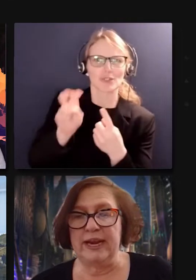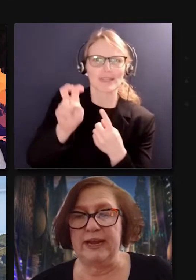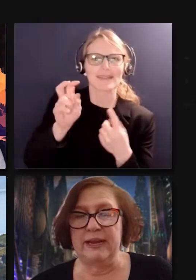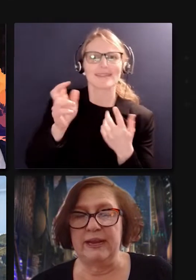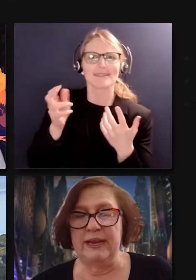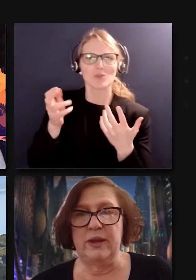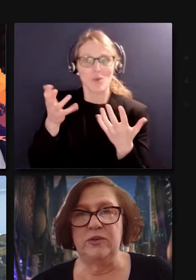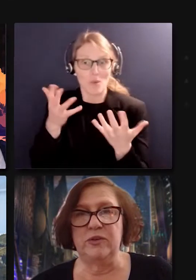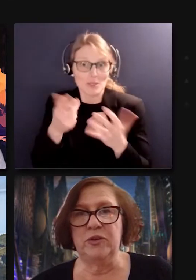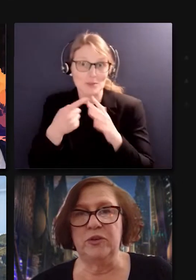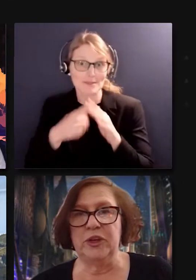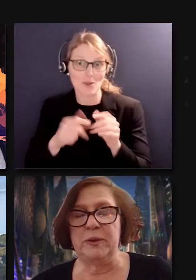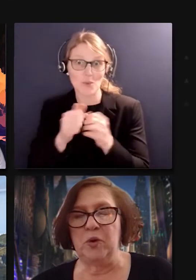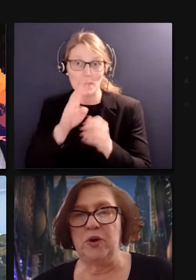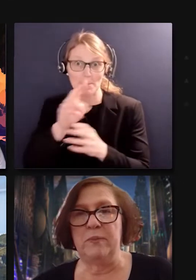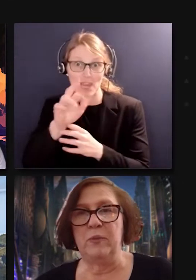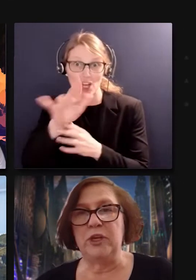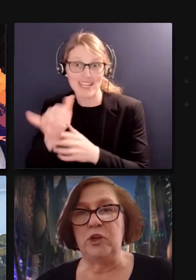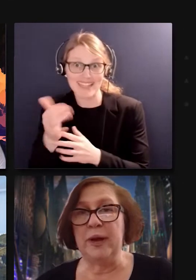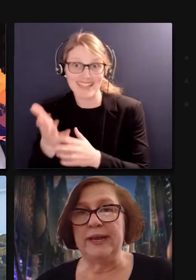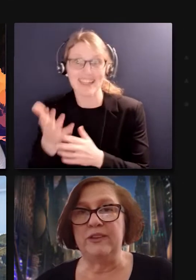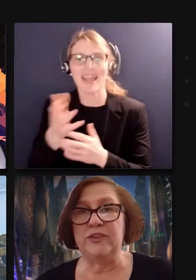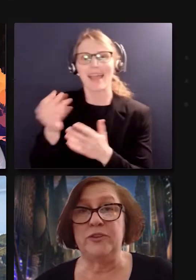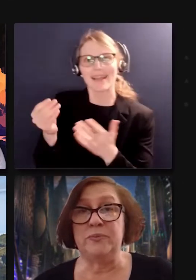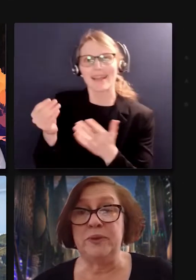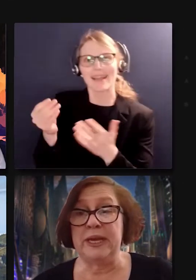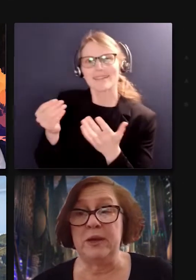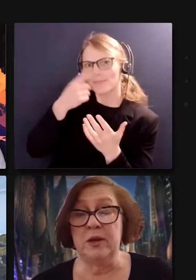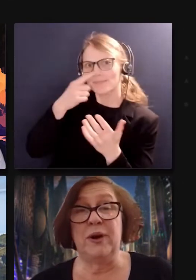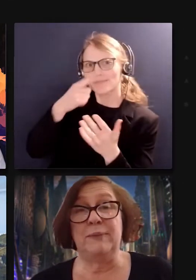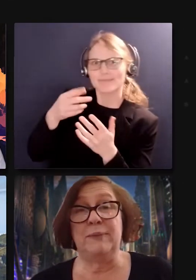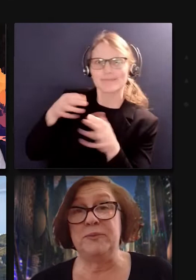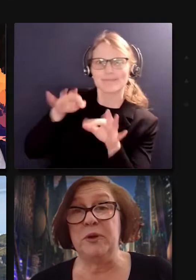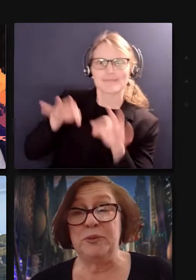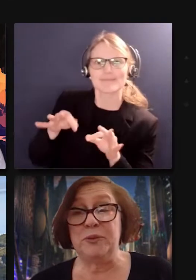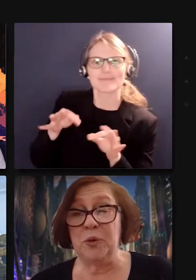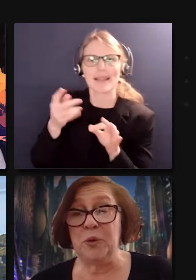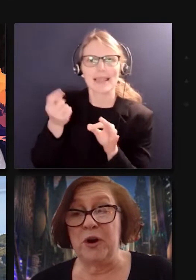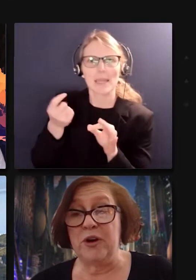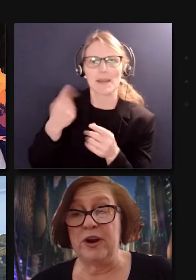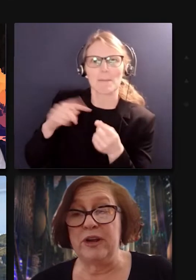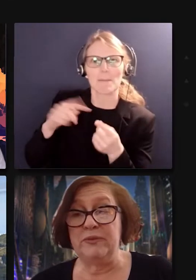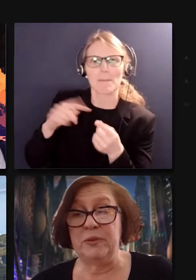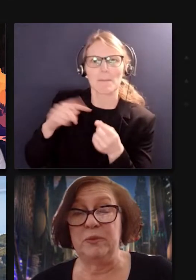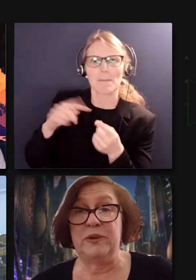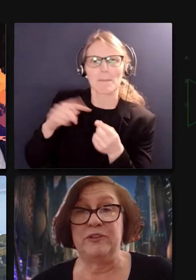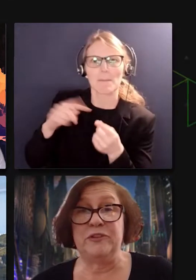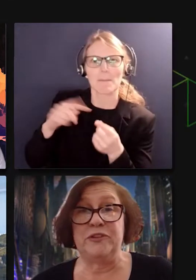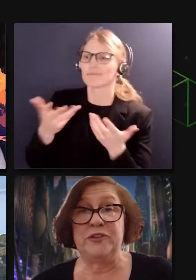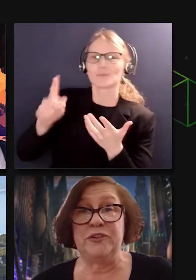and learn a little bit more about what you might consider to be perhaps the most important part of your professional journey